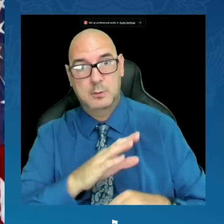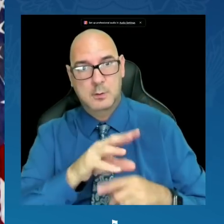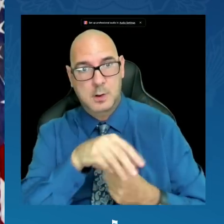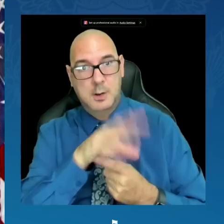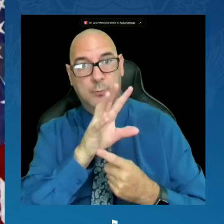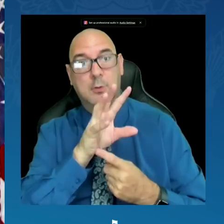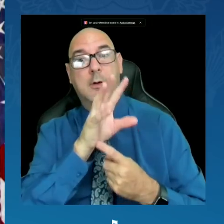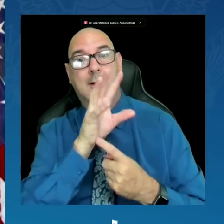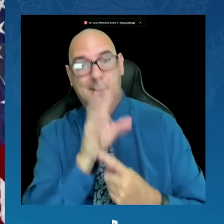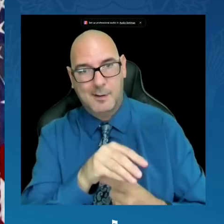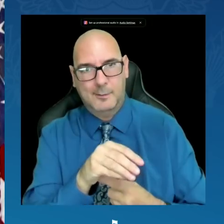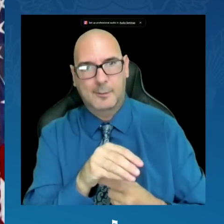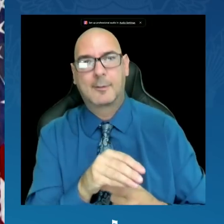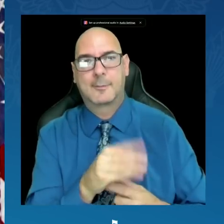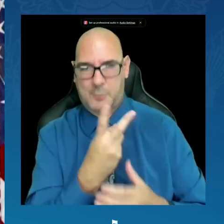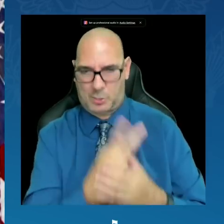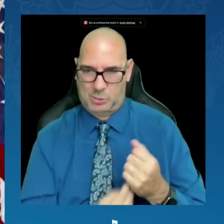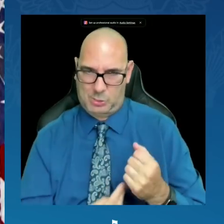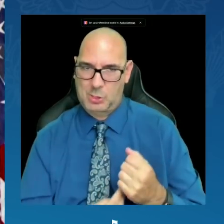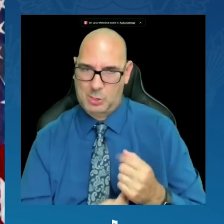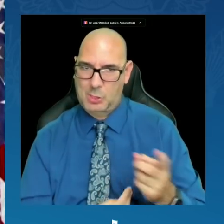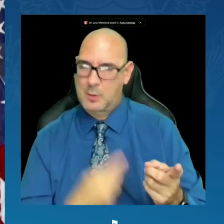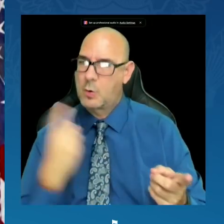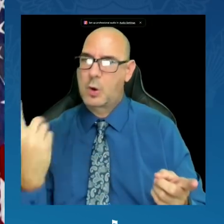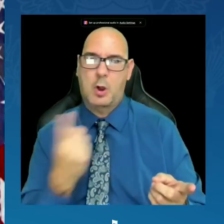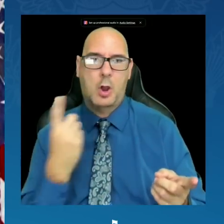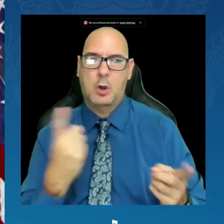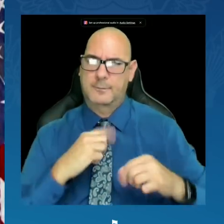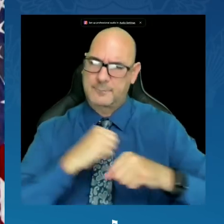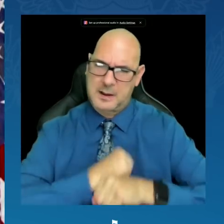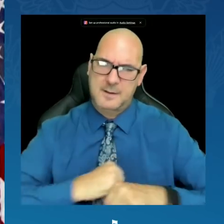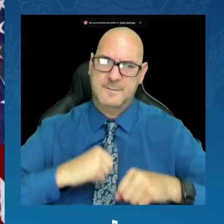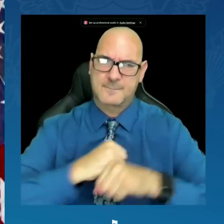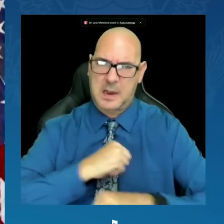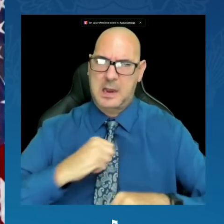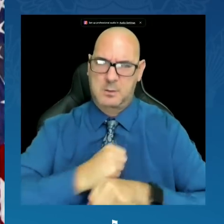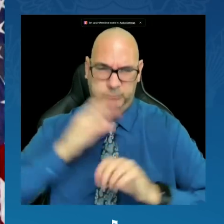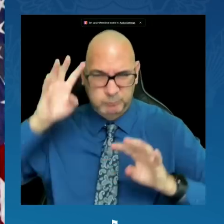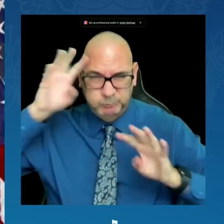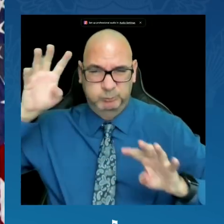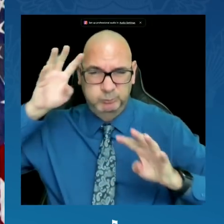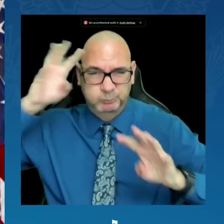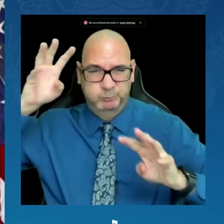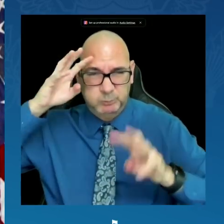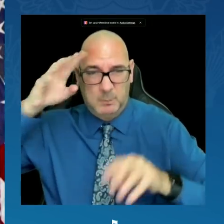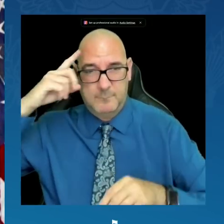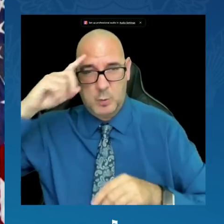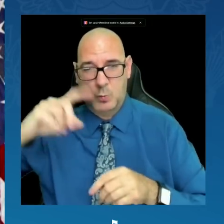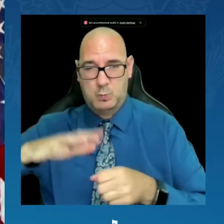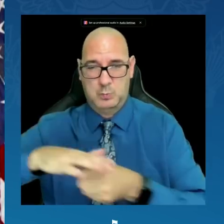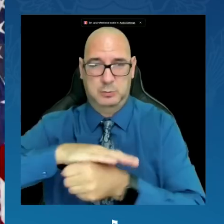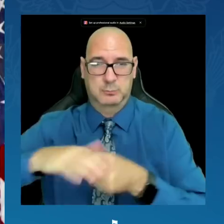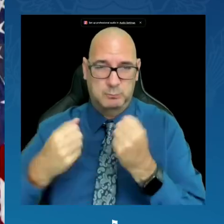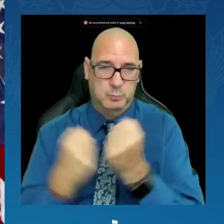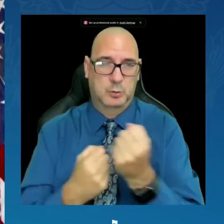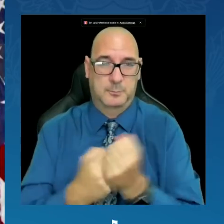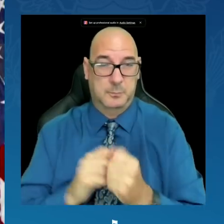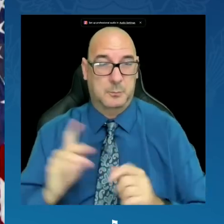She's always fighting for the people of her district. And all that you have done for our government,